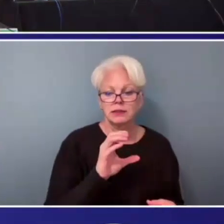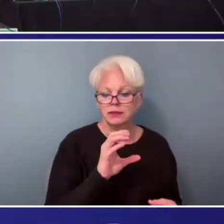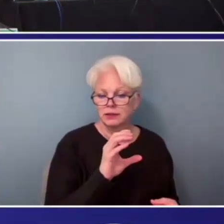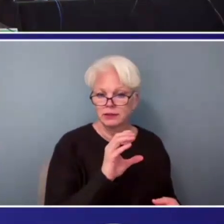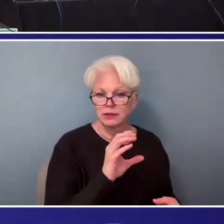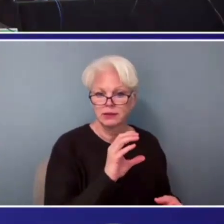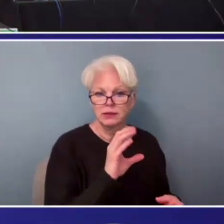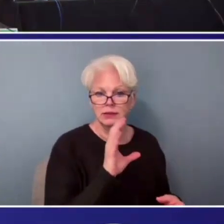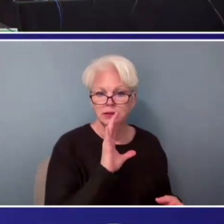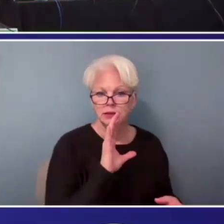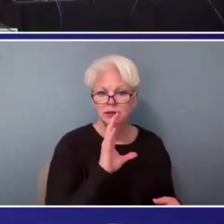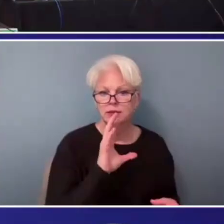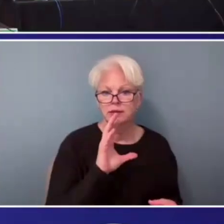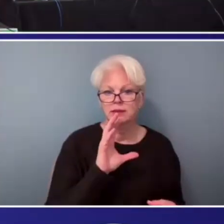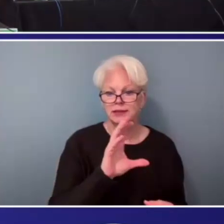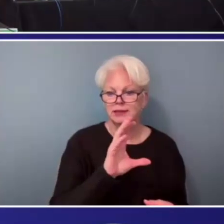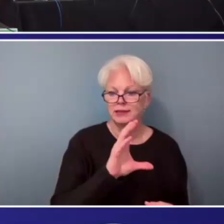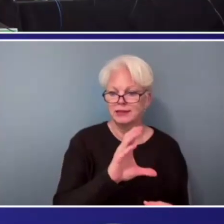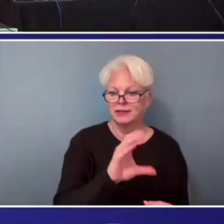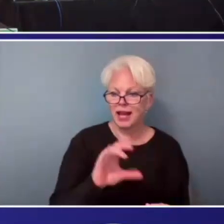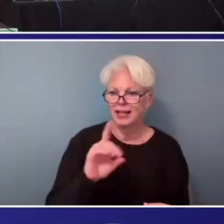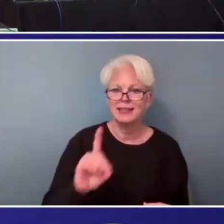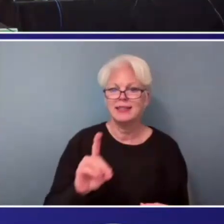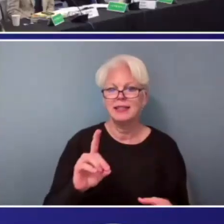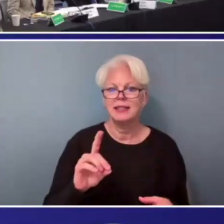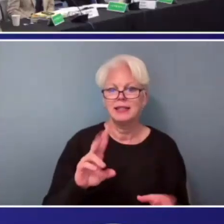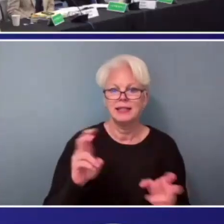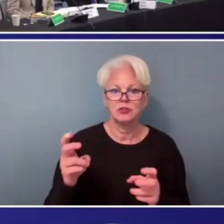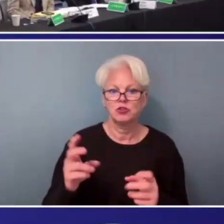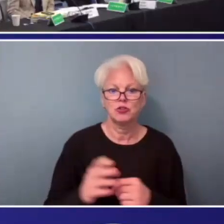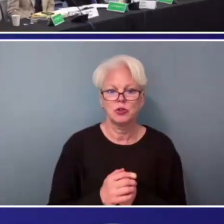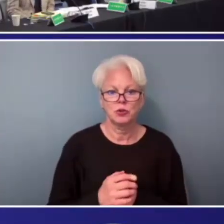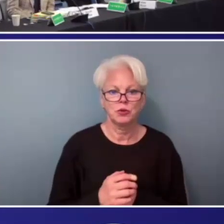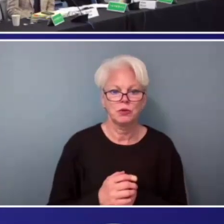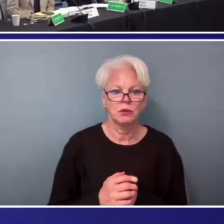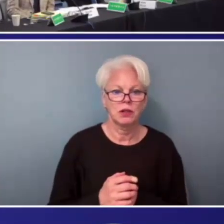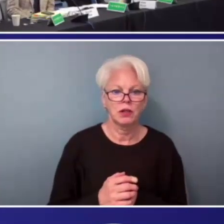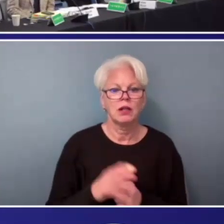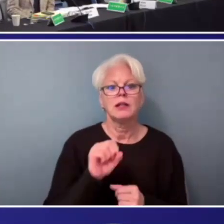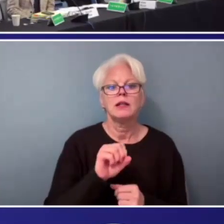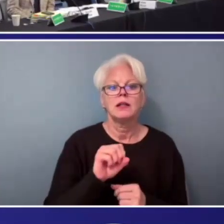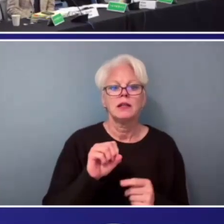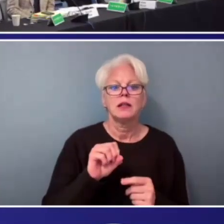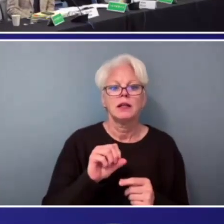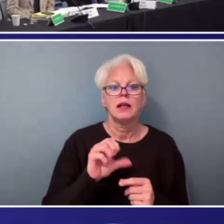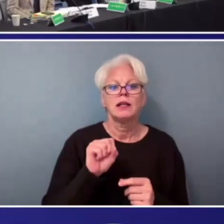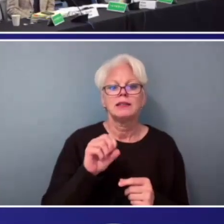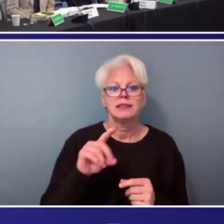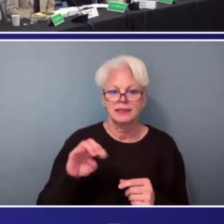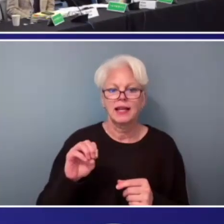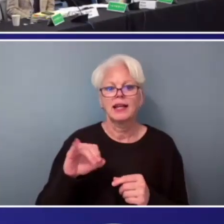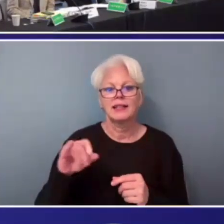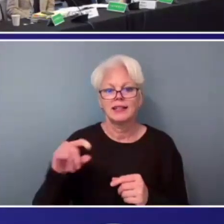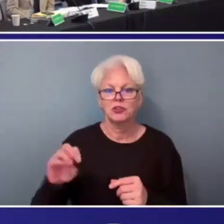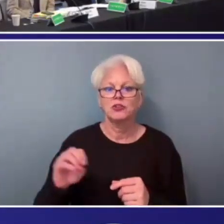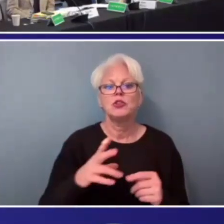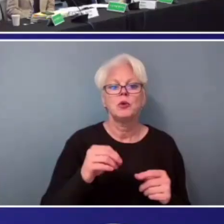the PsyD issue. Yep. So, as stated, we had a secondary test to try to determine what would probably